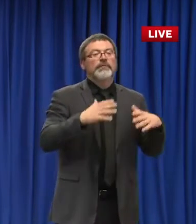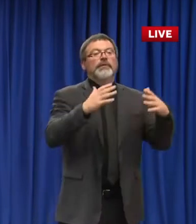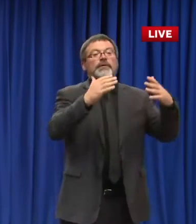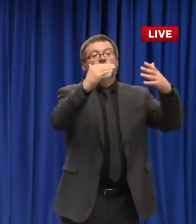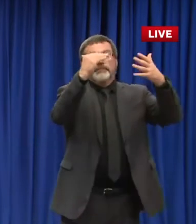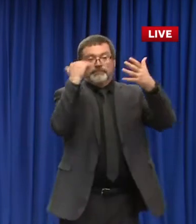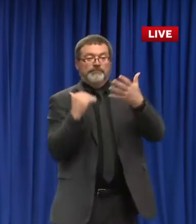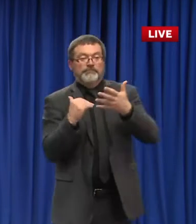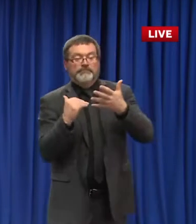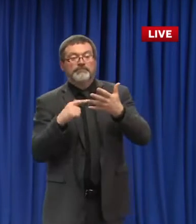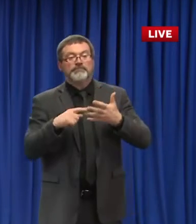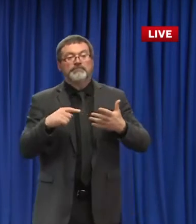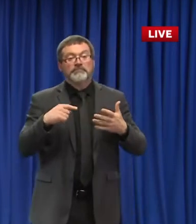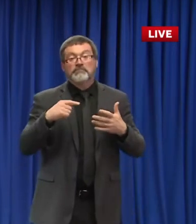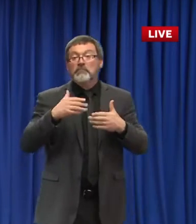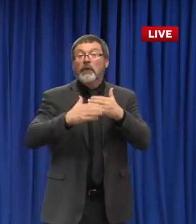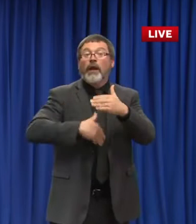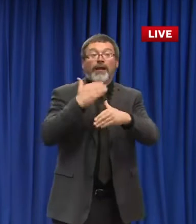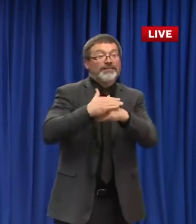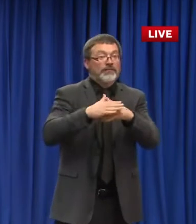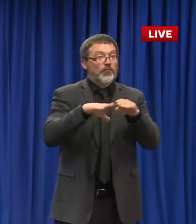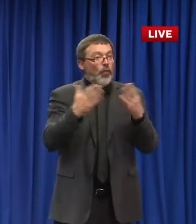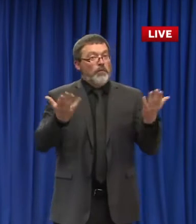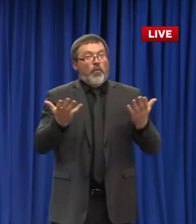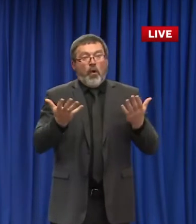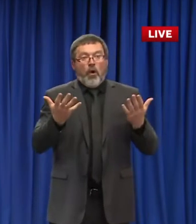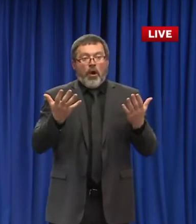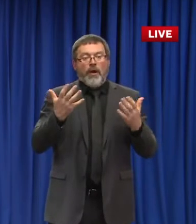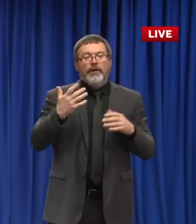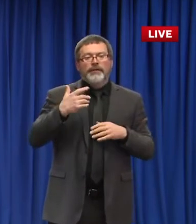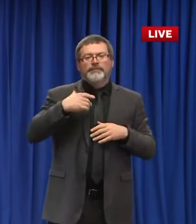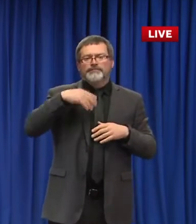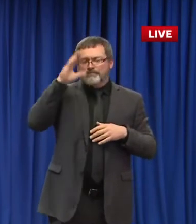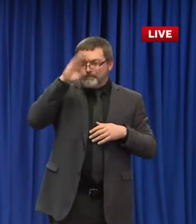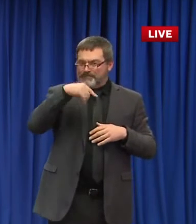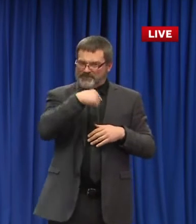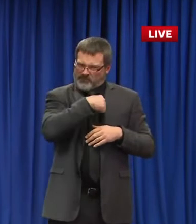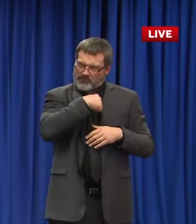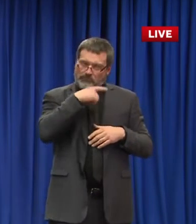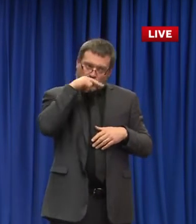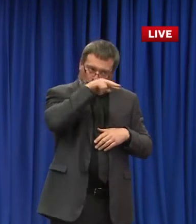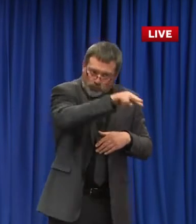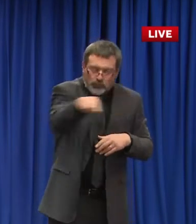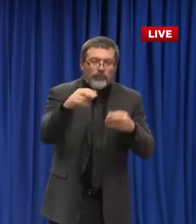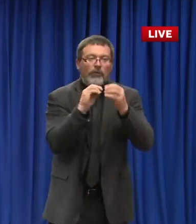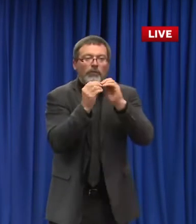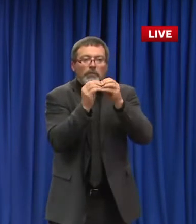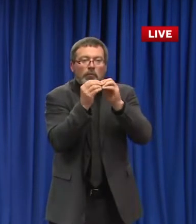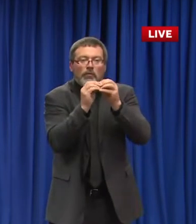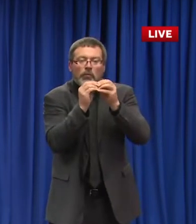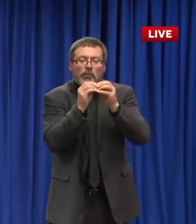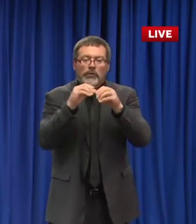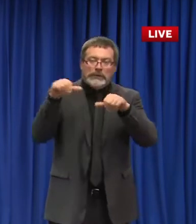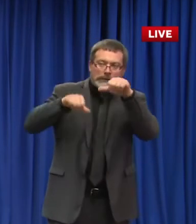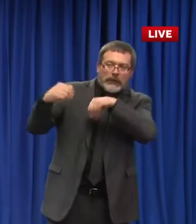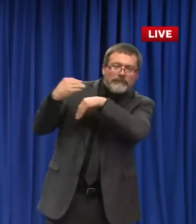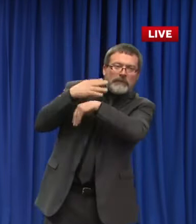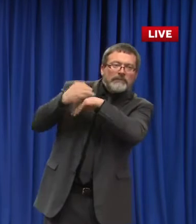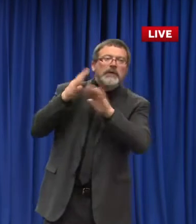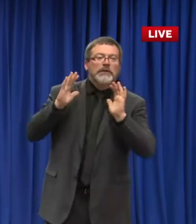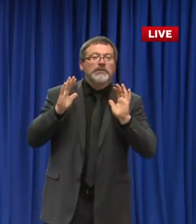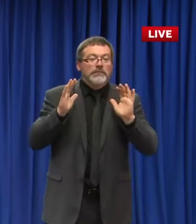TEAMS THE NEXT AREAS THAT WE’RE ANNOUNCING TO BE ABLE TO BE OPEN IN A WHAT I THINK IS A VERY SMART PHASE DATA-DRIVEN APPROACH BEGINNING ON MONDAY, JUNE 1ST.